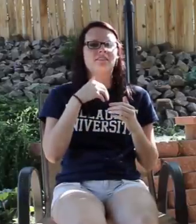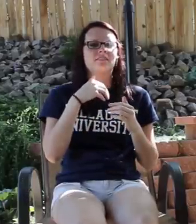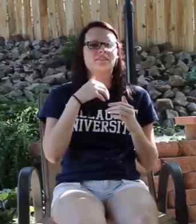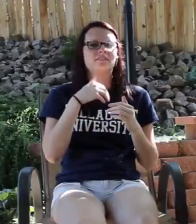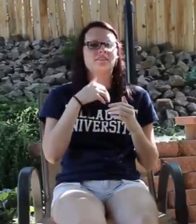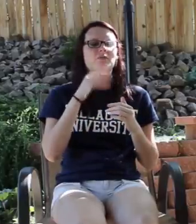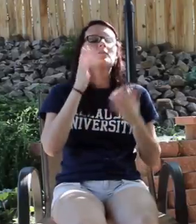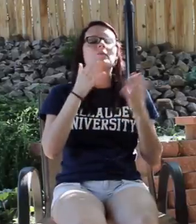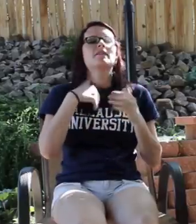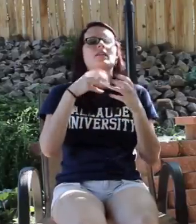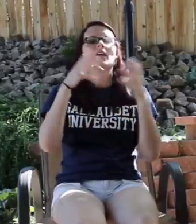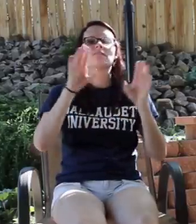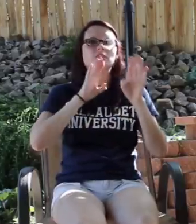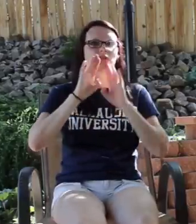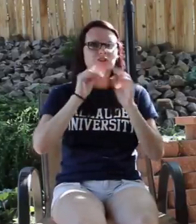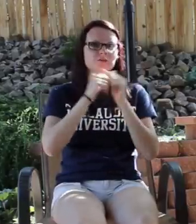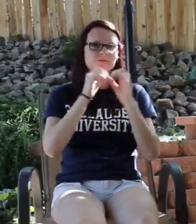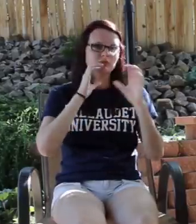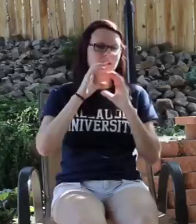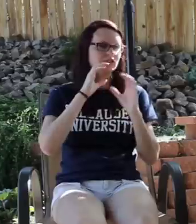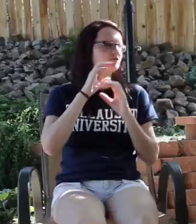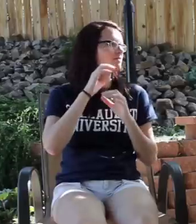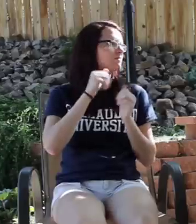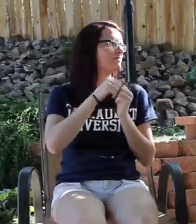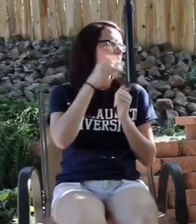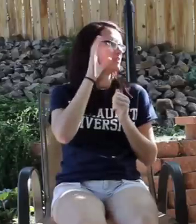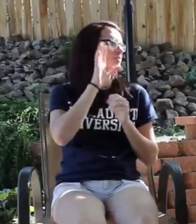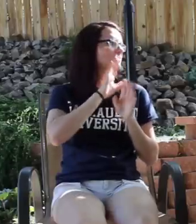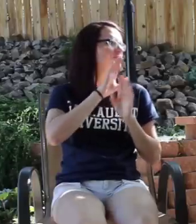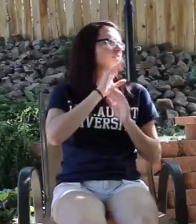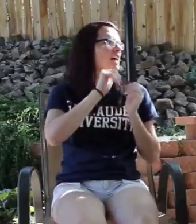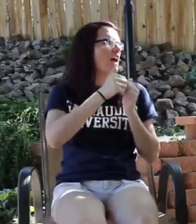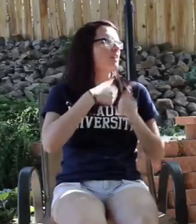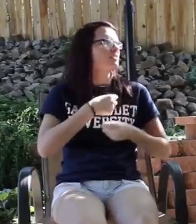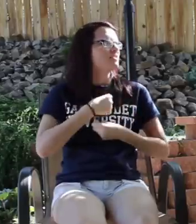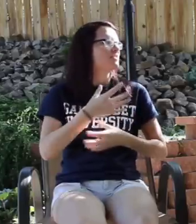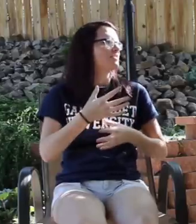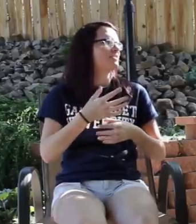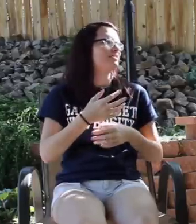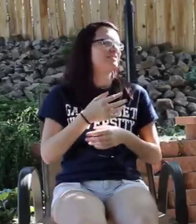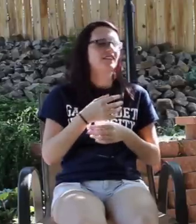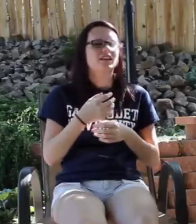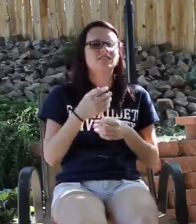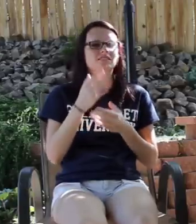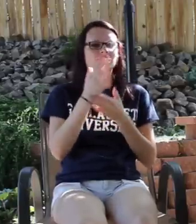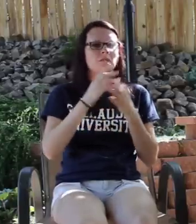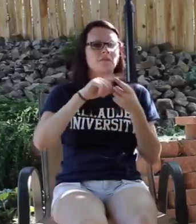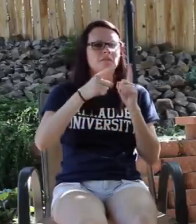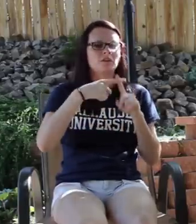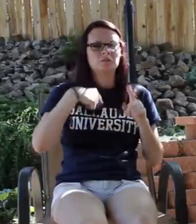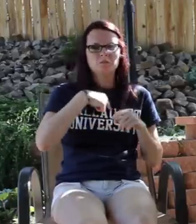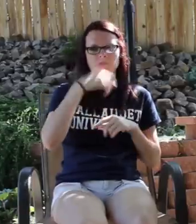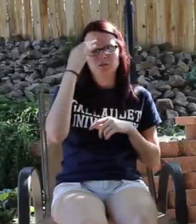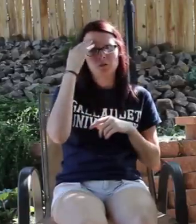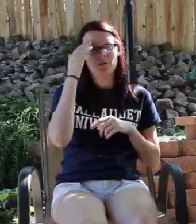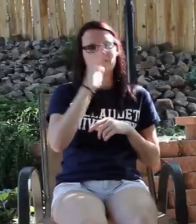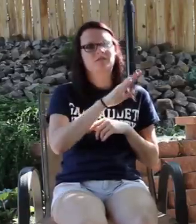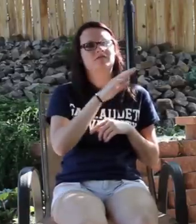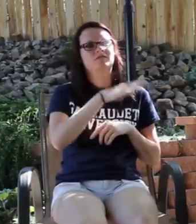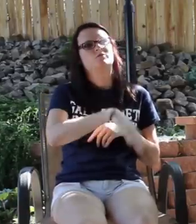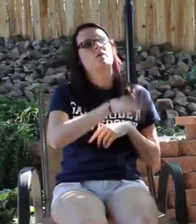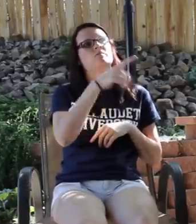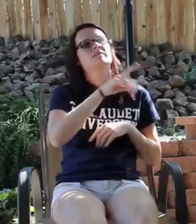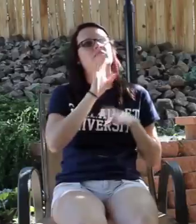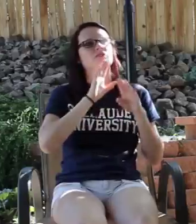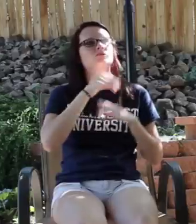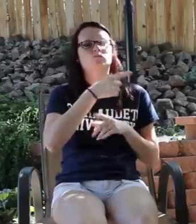We probably would have experienced a lot of frustration in not being able to express ourselves.